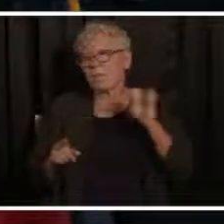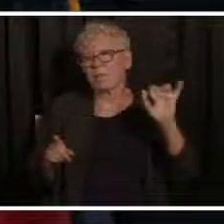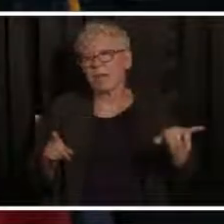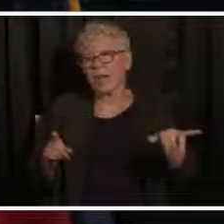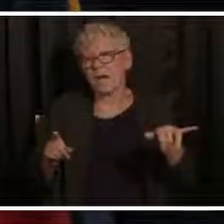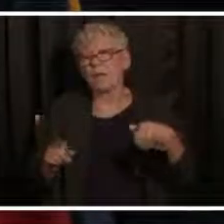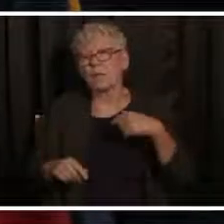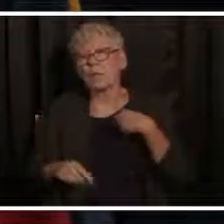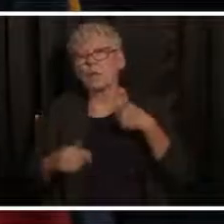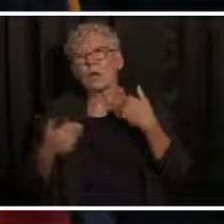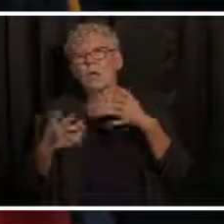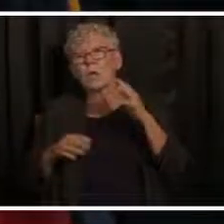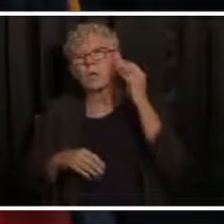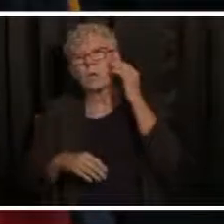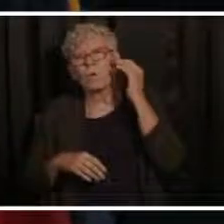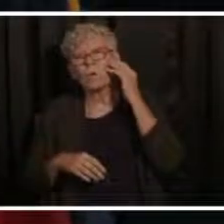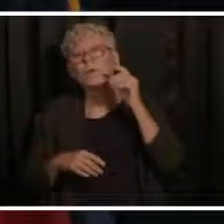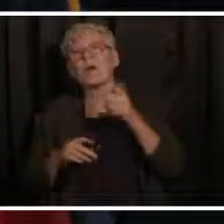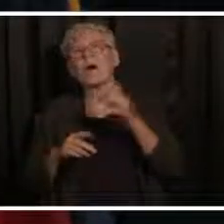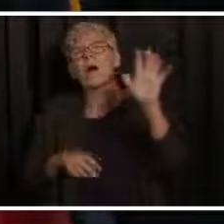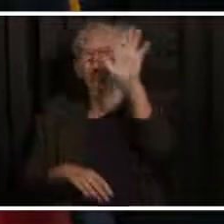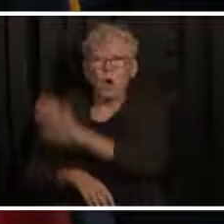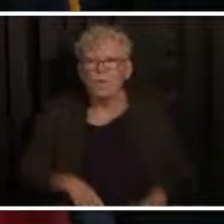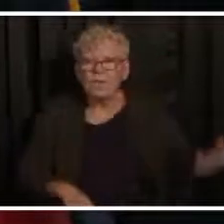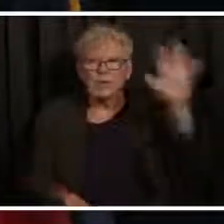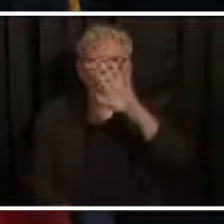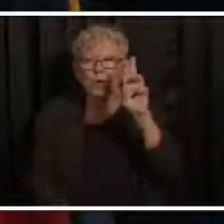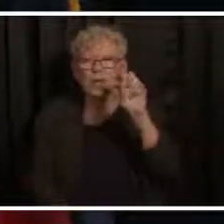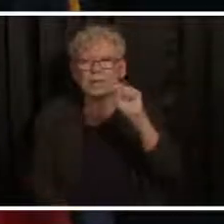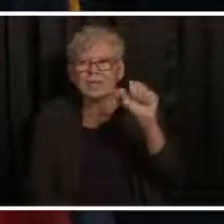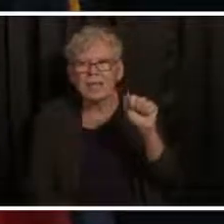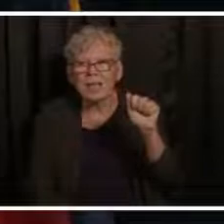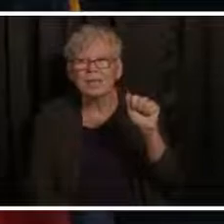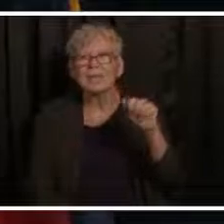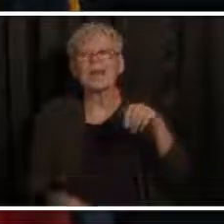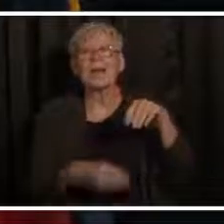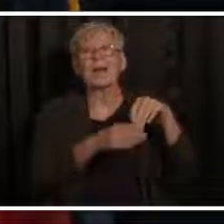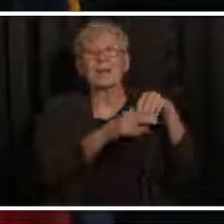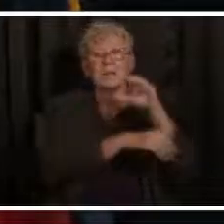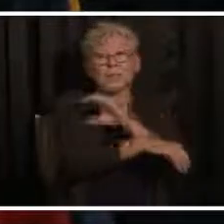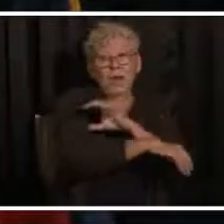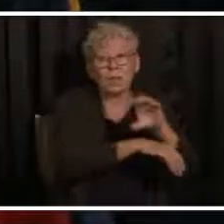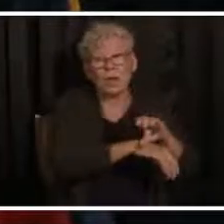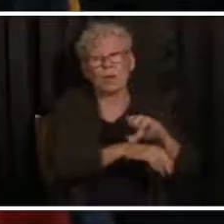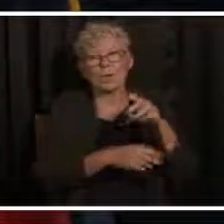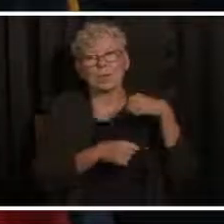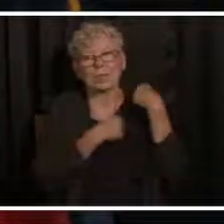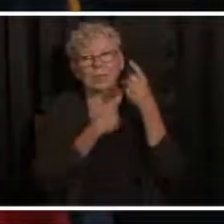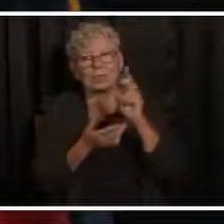COVID-19 across the country and in Colorado, a very modest increase over the last 2 weeks especially in areas that are of